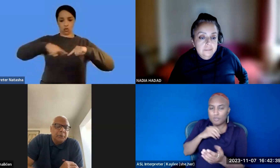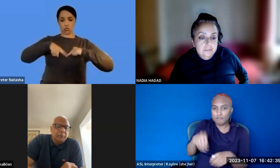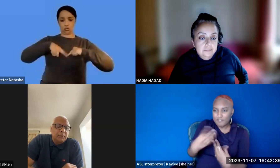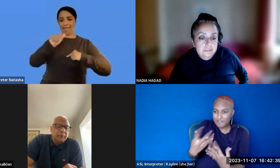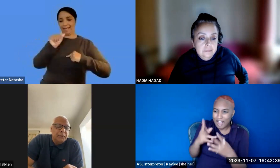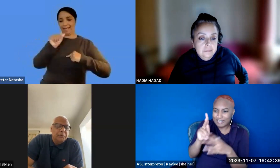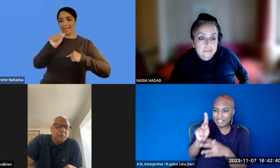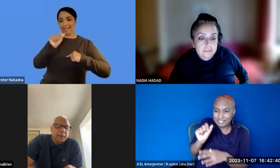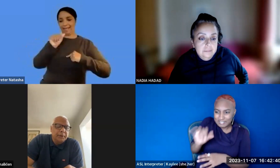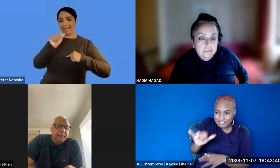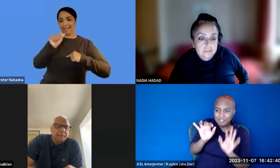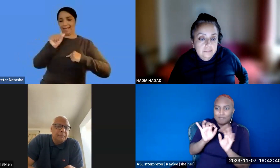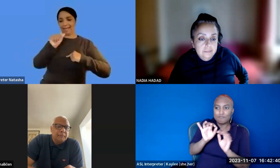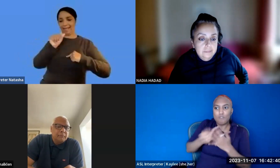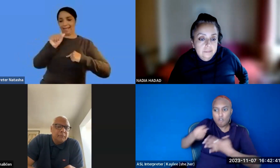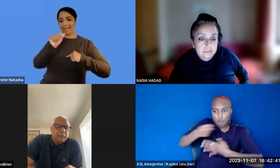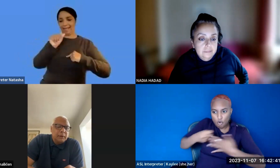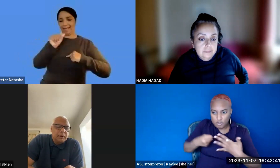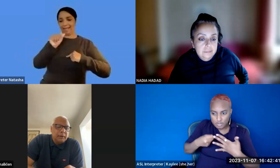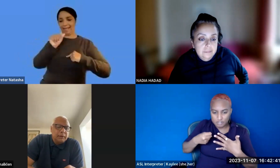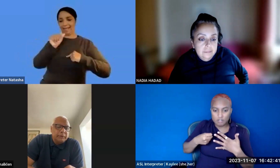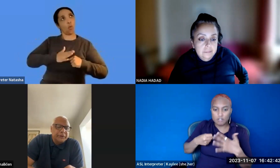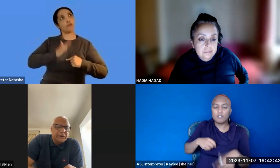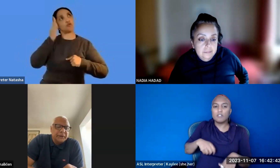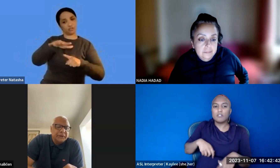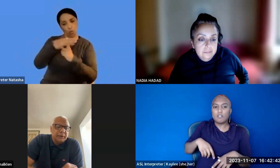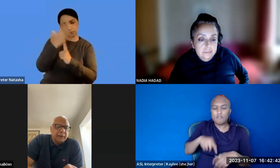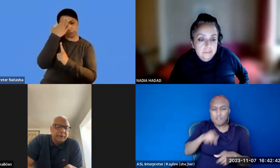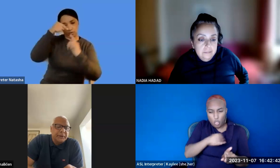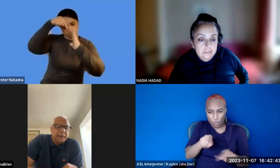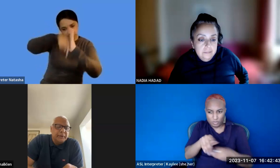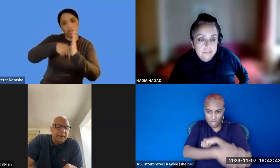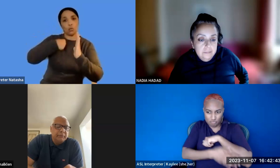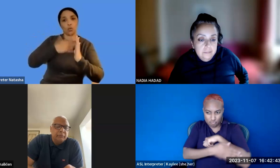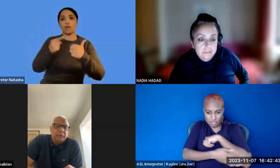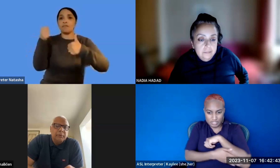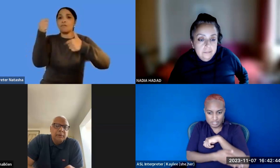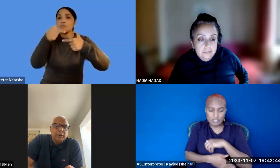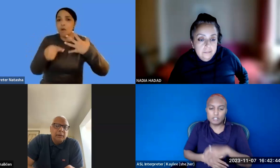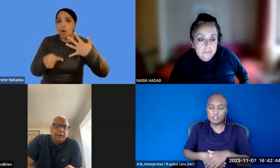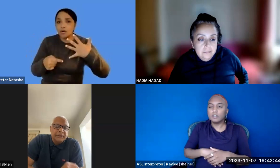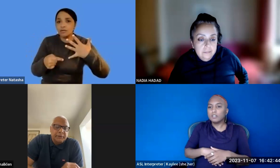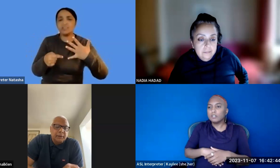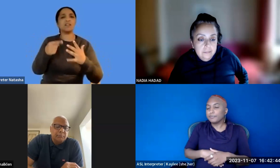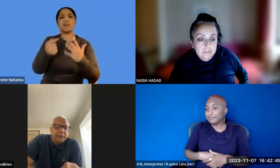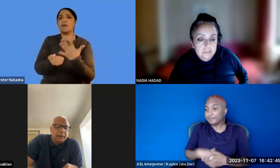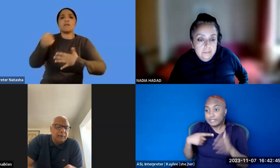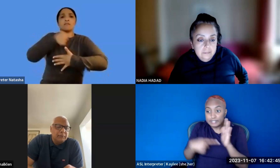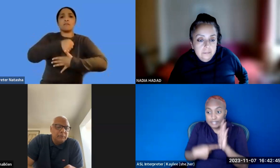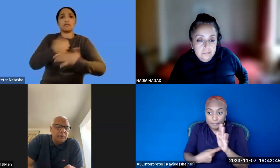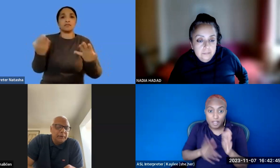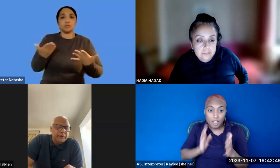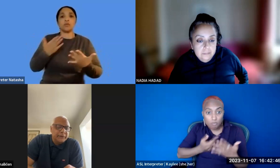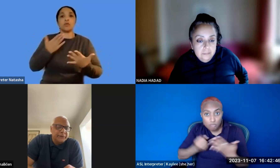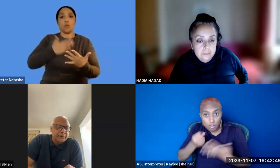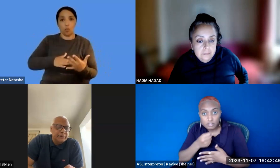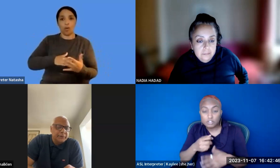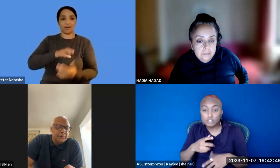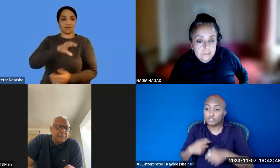that we were going to work in, such as strengthening national umbrella organizations,